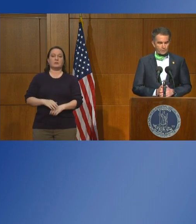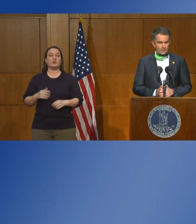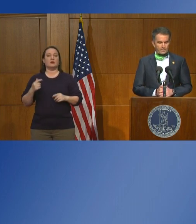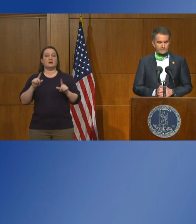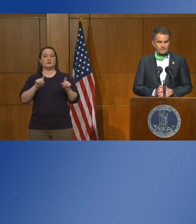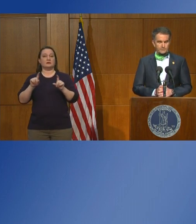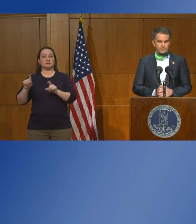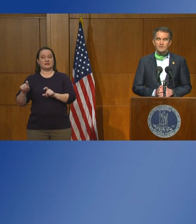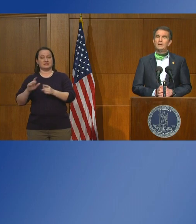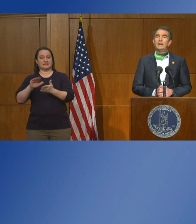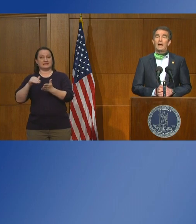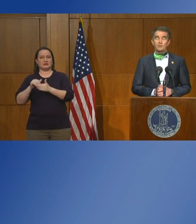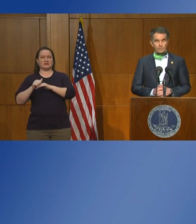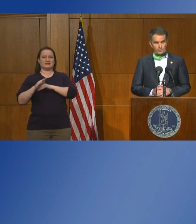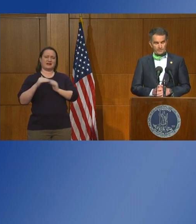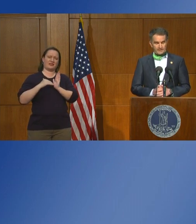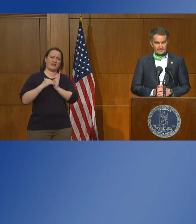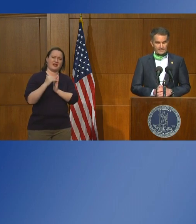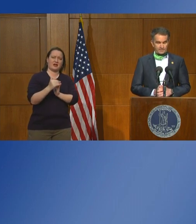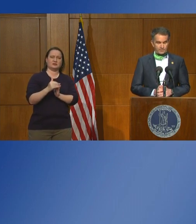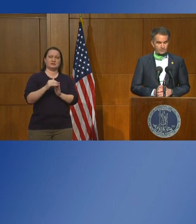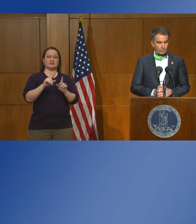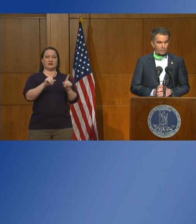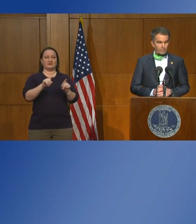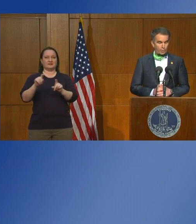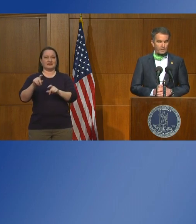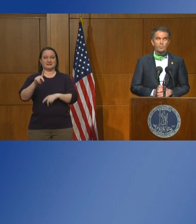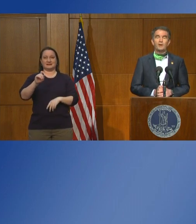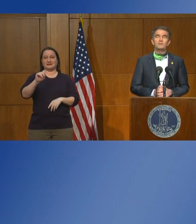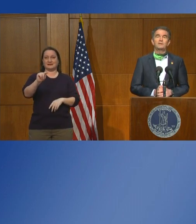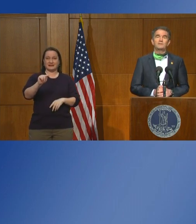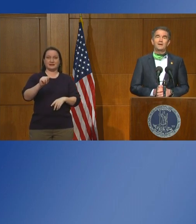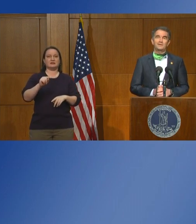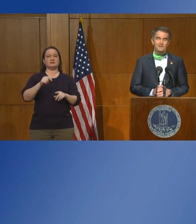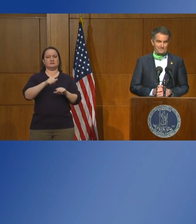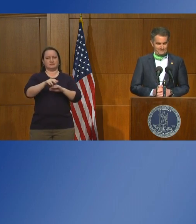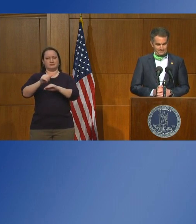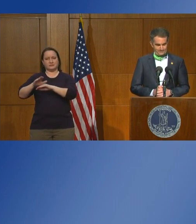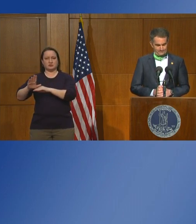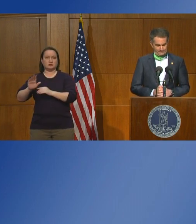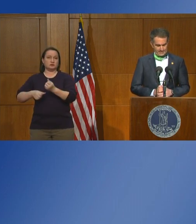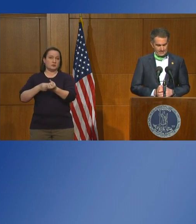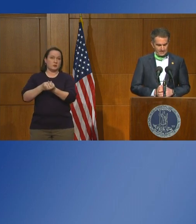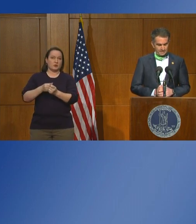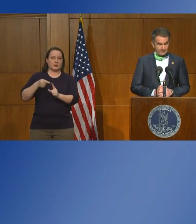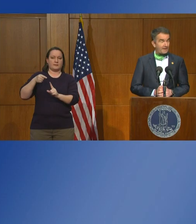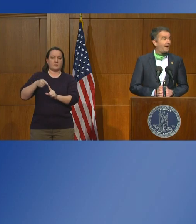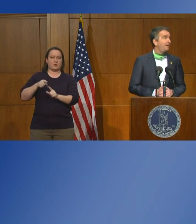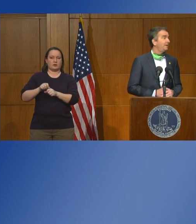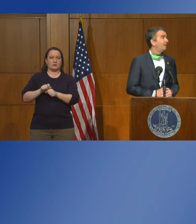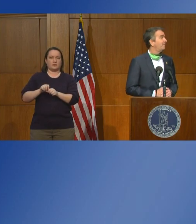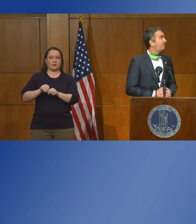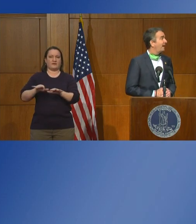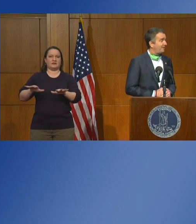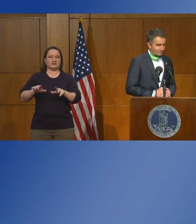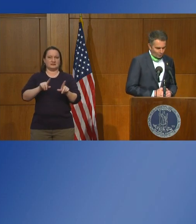SENT THOUSANDS OF COLLECTION KITS OUT TO LOCAL HEALTH DISTRICTS AND COMMUNITY CLINICS